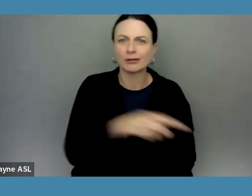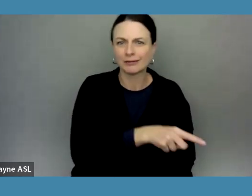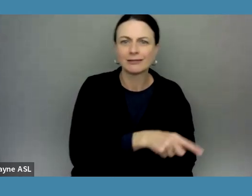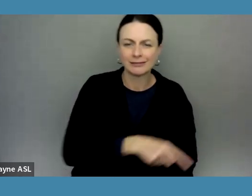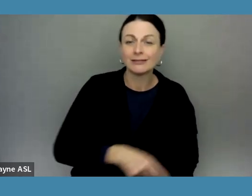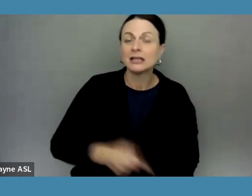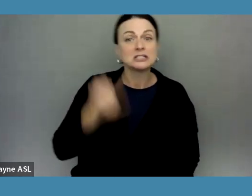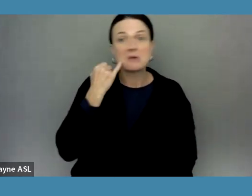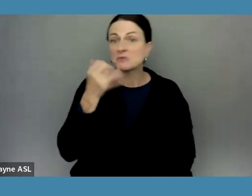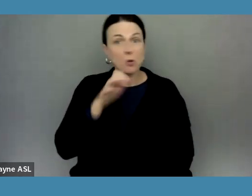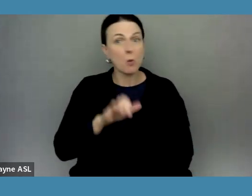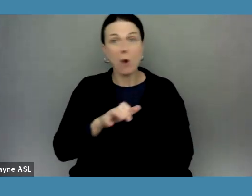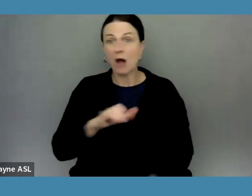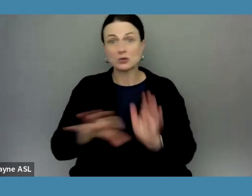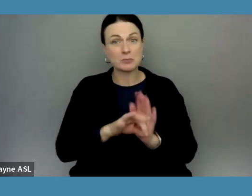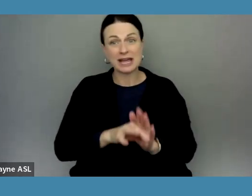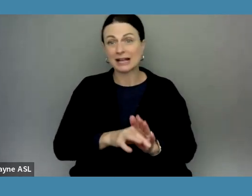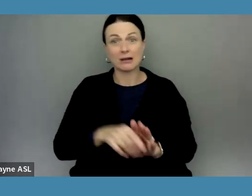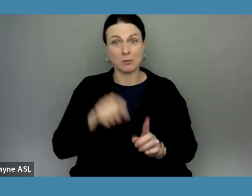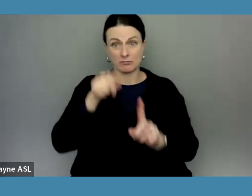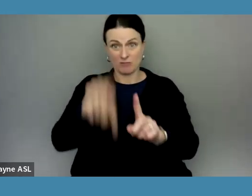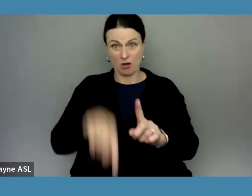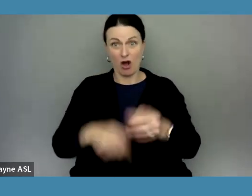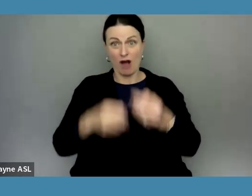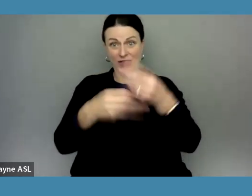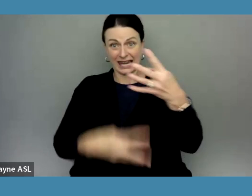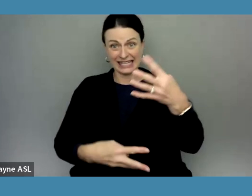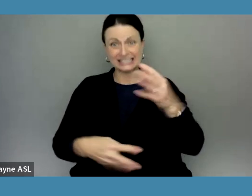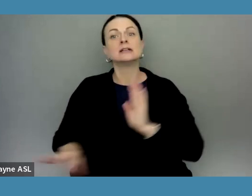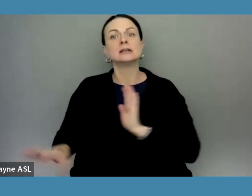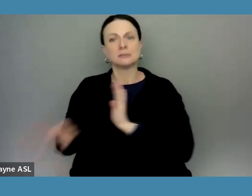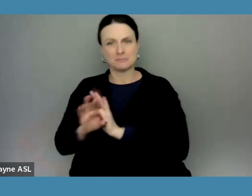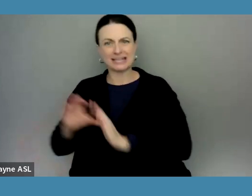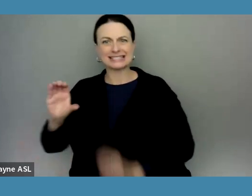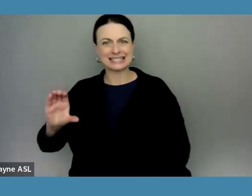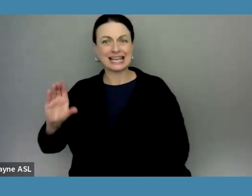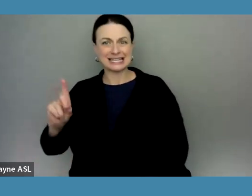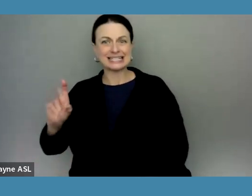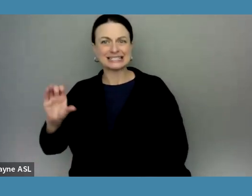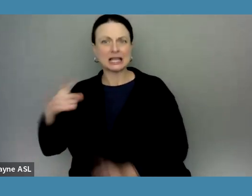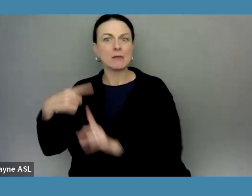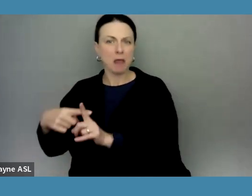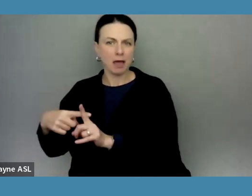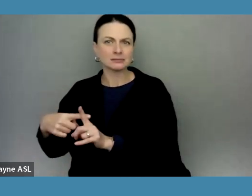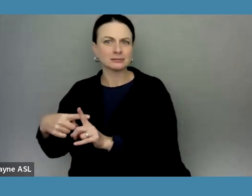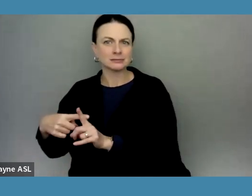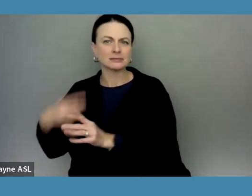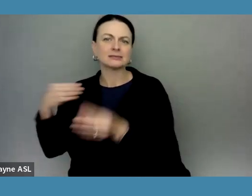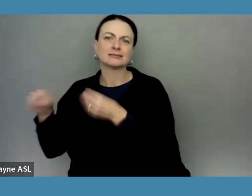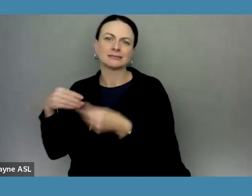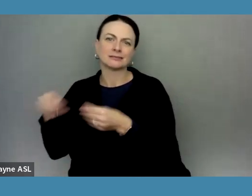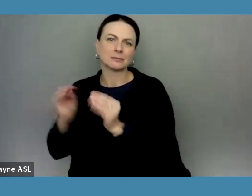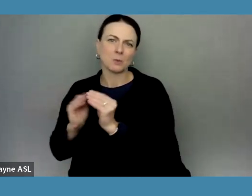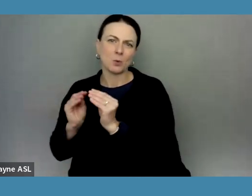of the home healthcare companies that are on the list, you may choose to do CDC+ in order to be able